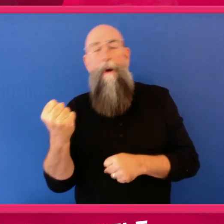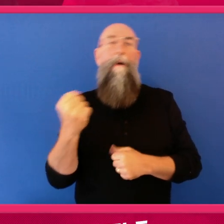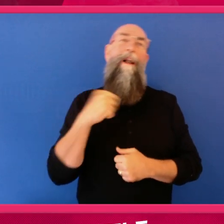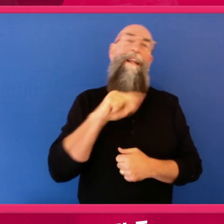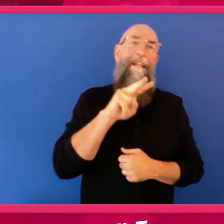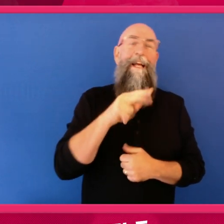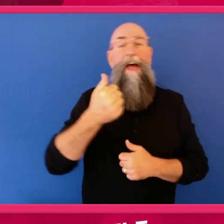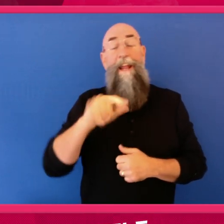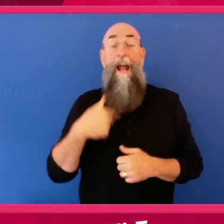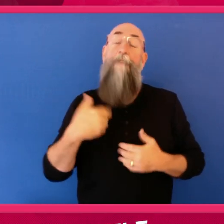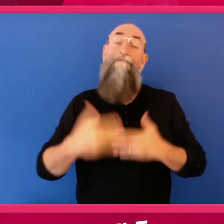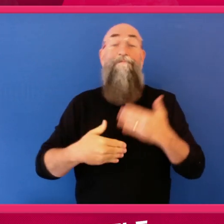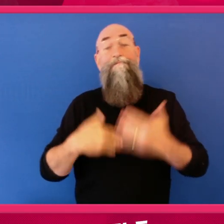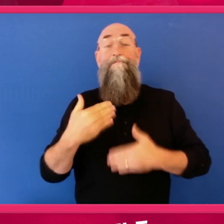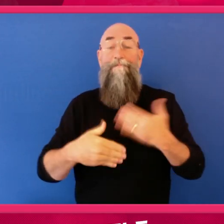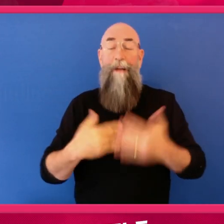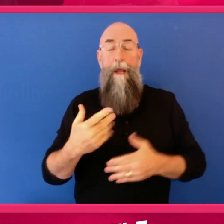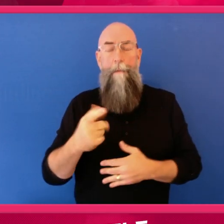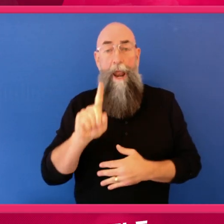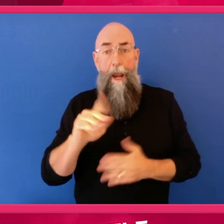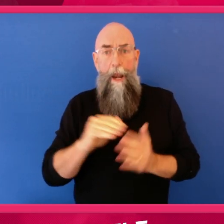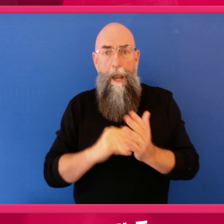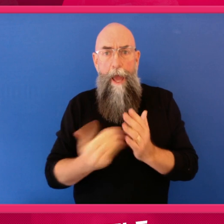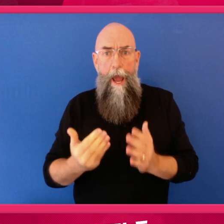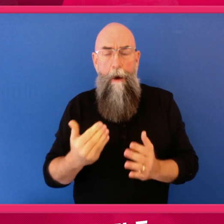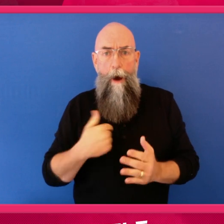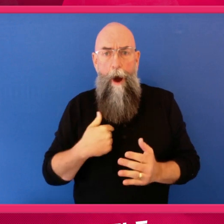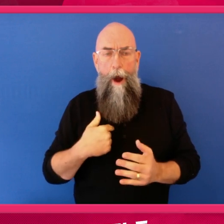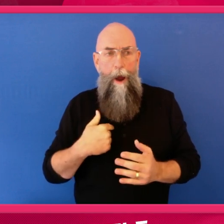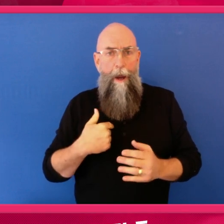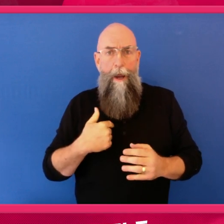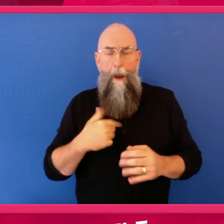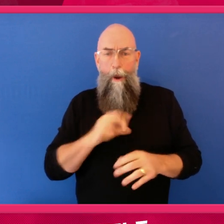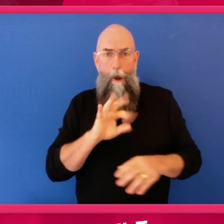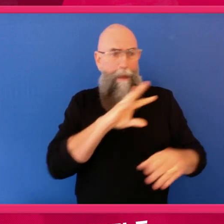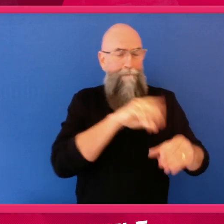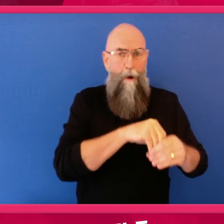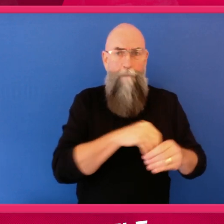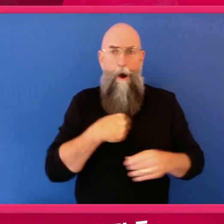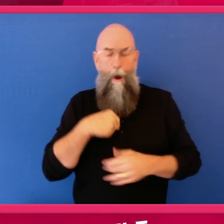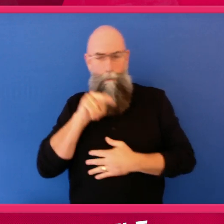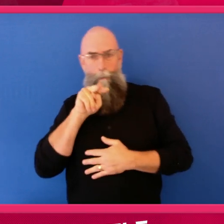you see it. But now, from a distance, and when you see, say if I was in the village